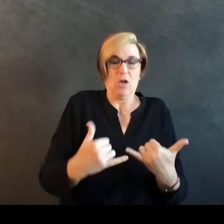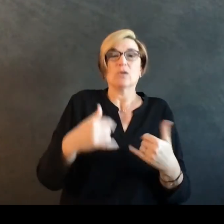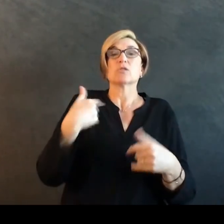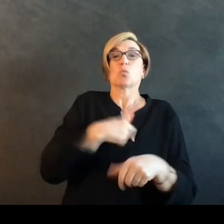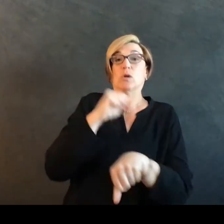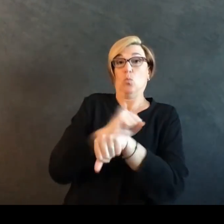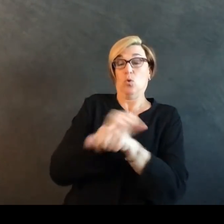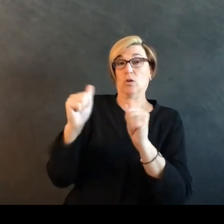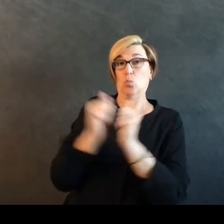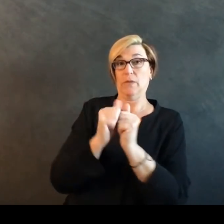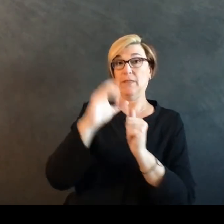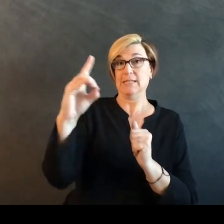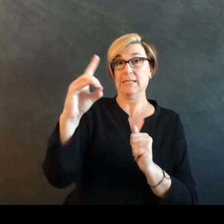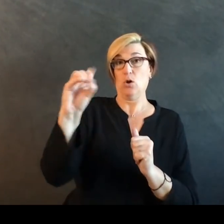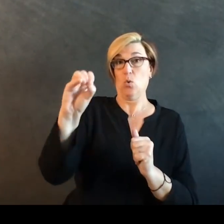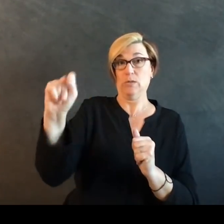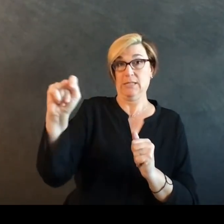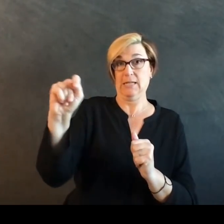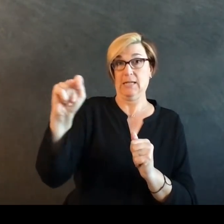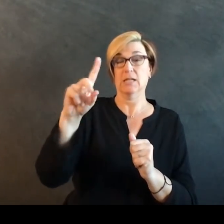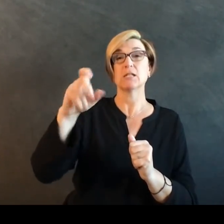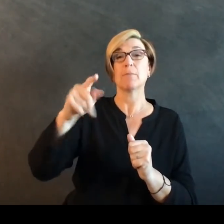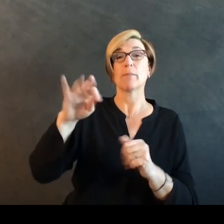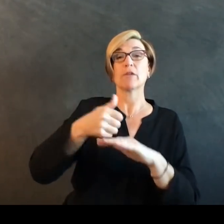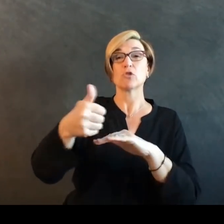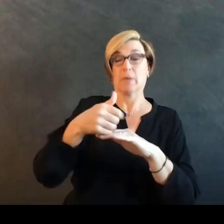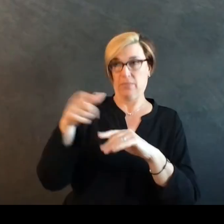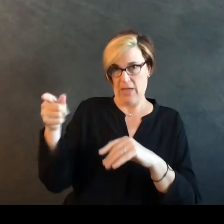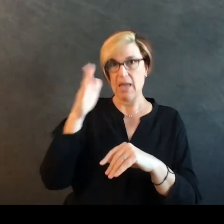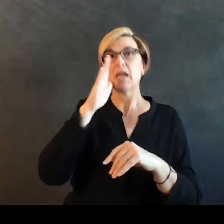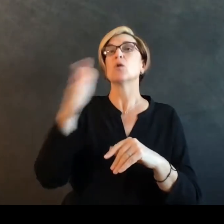this done quickly we've actually already received contracts from a lot of the